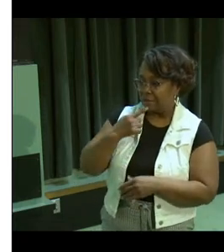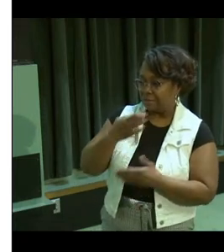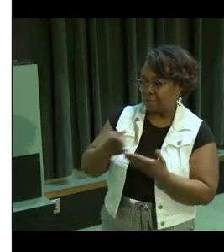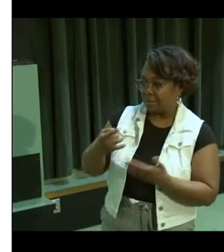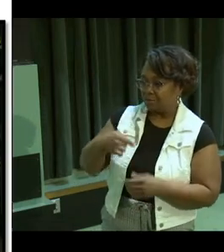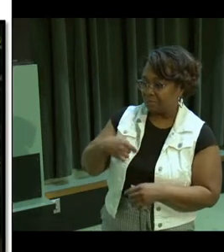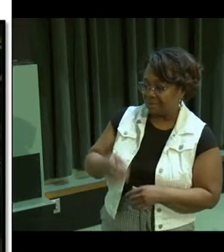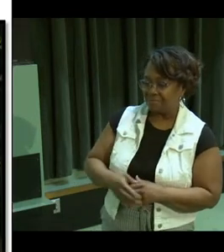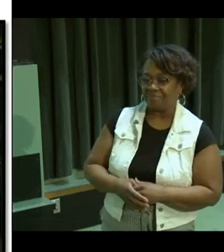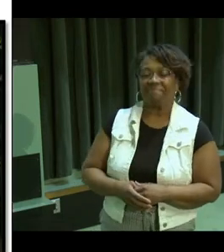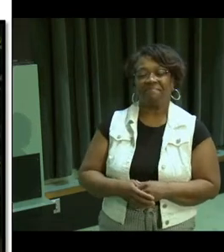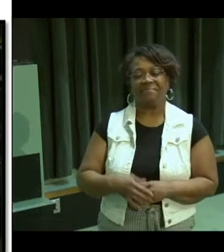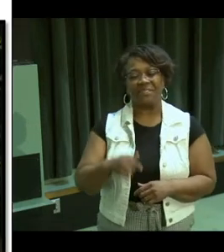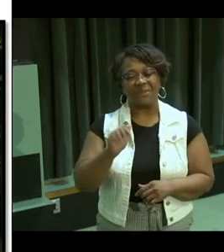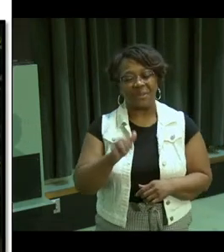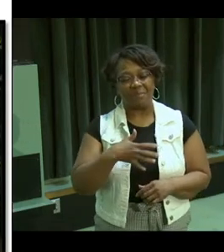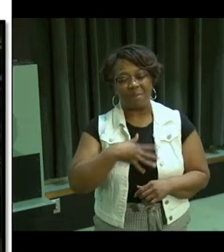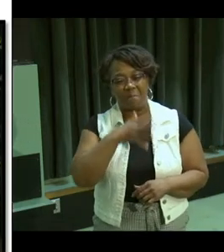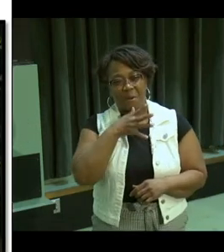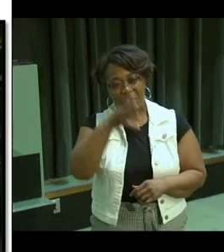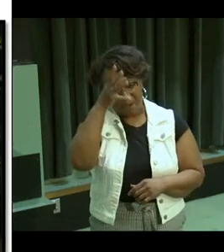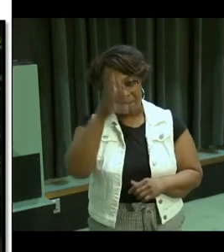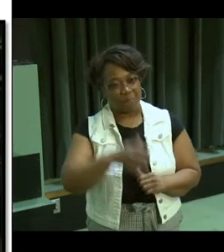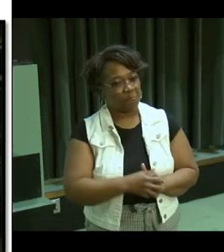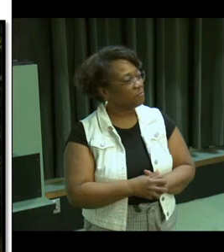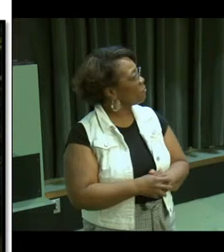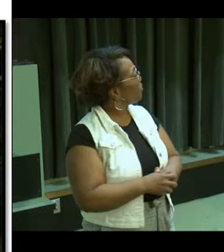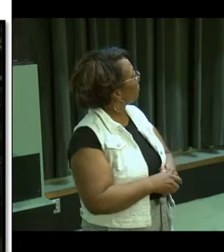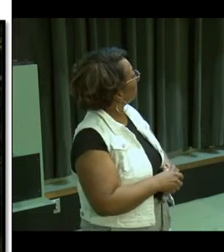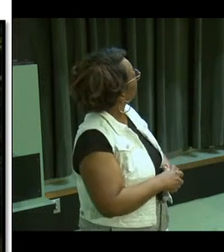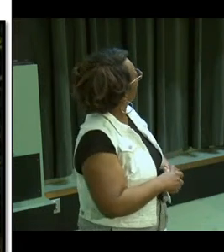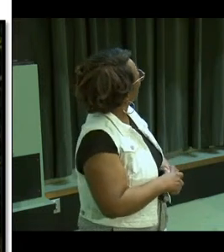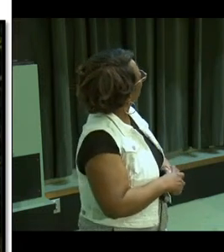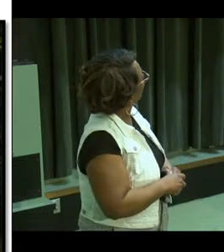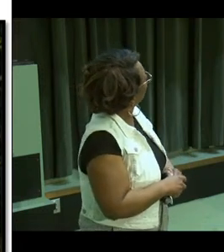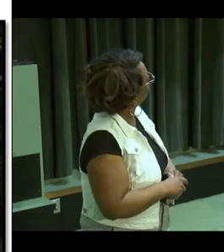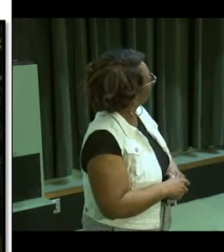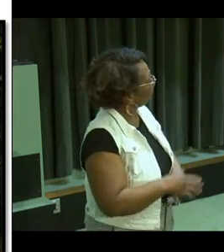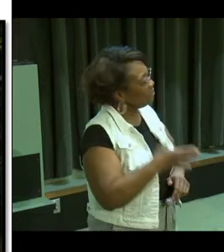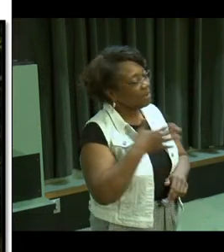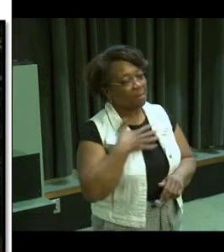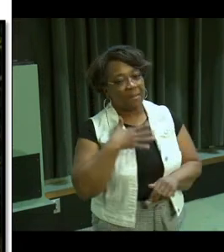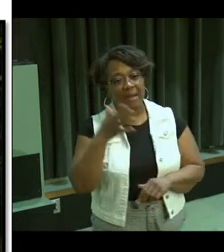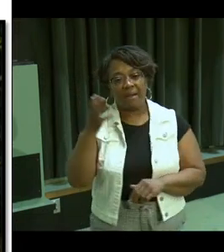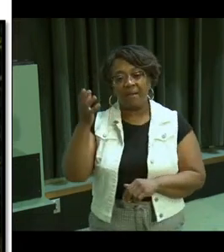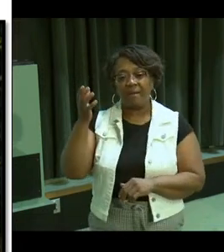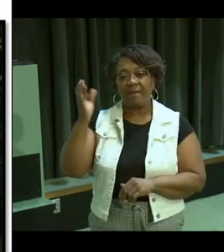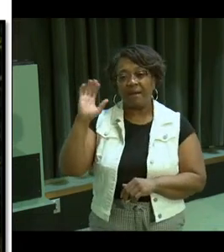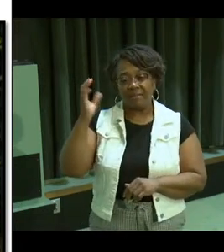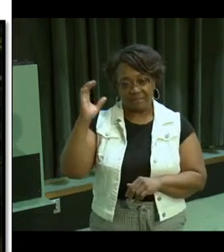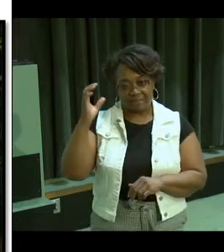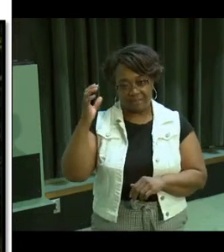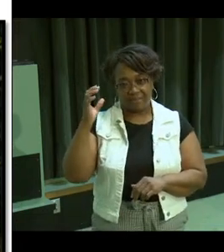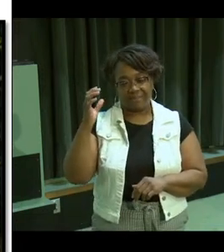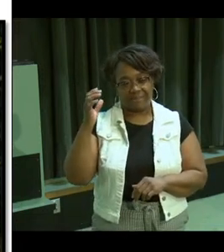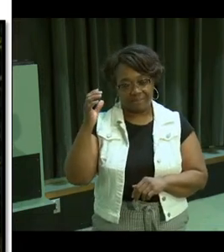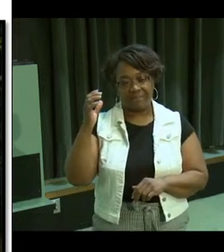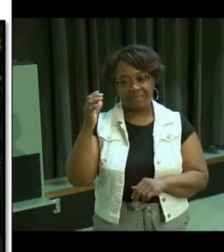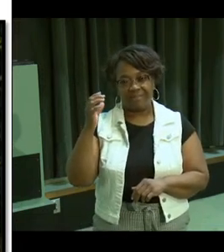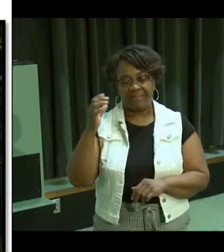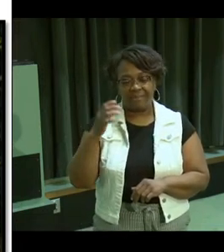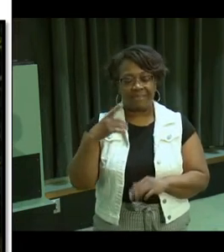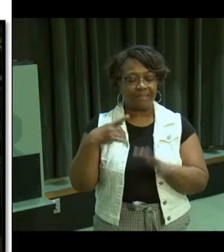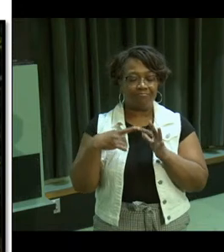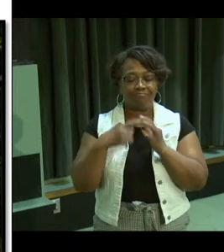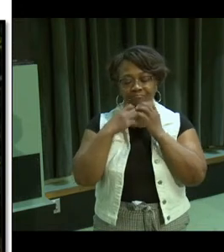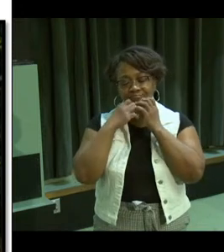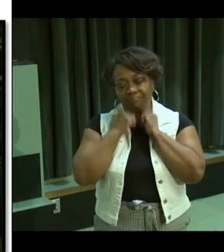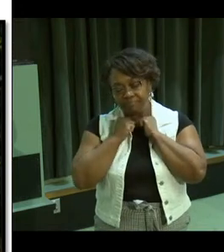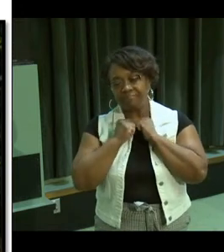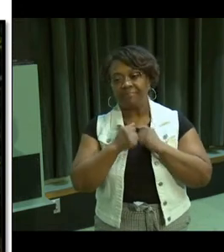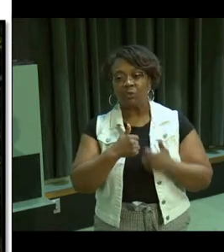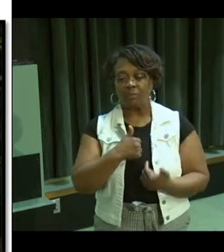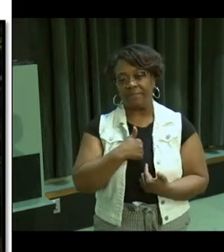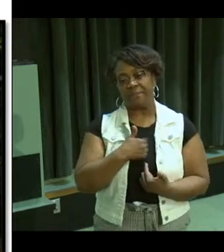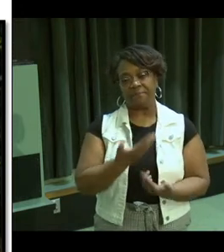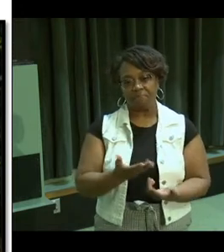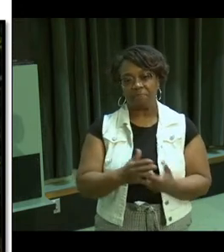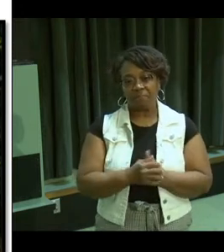my mom and dad. And then, this